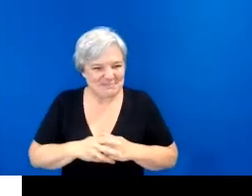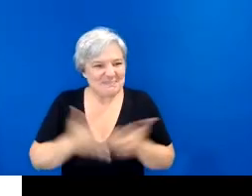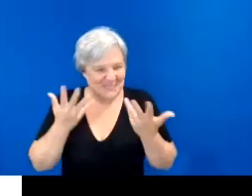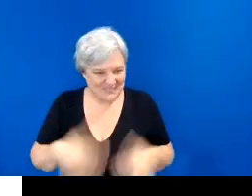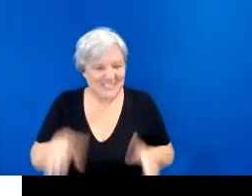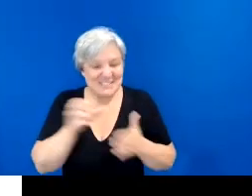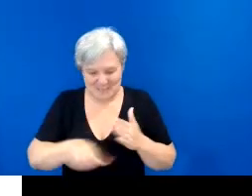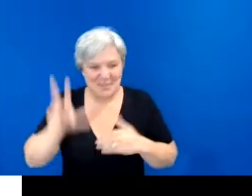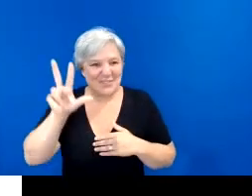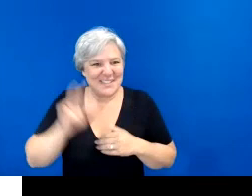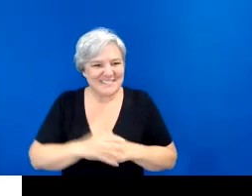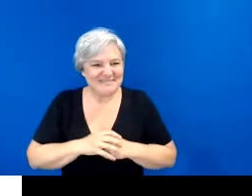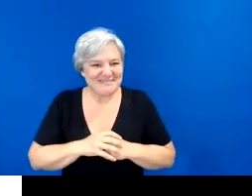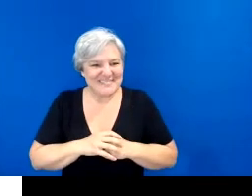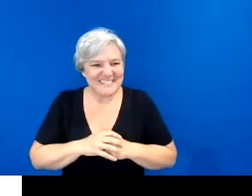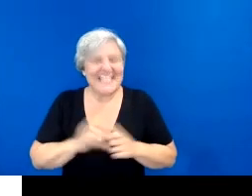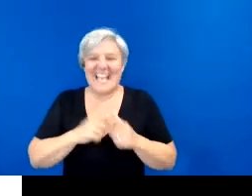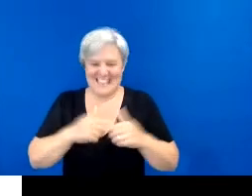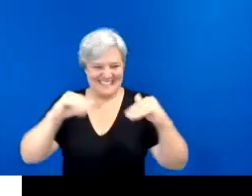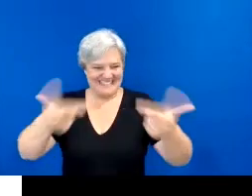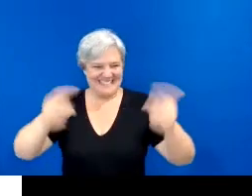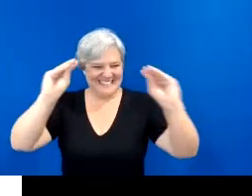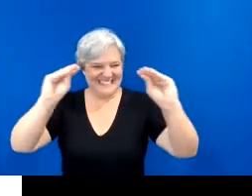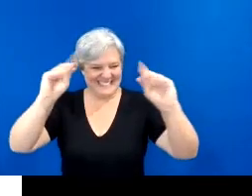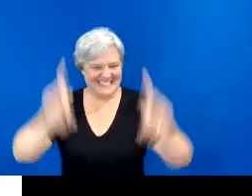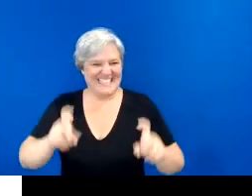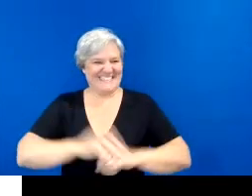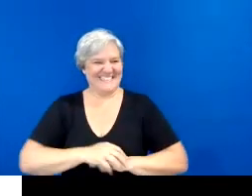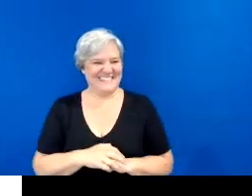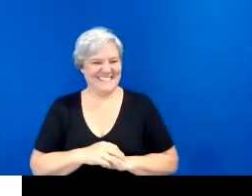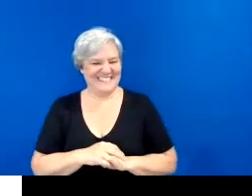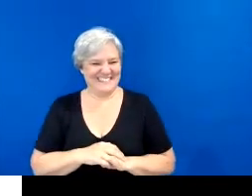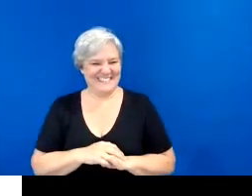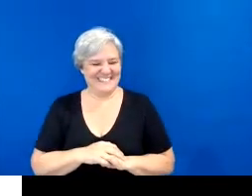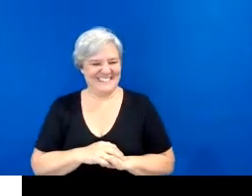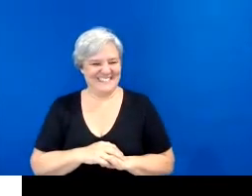And then I gave a test. And then I proceeded through the book until basically